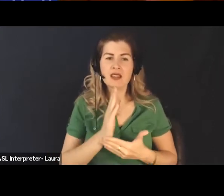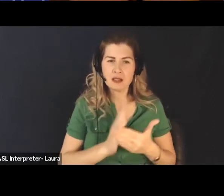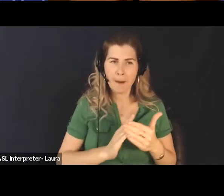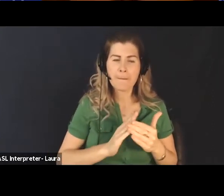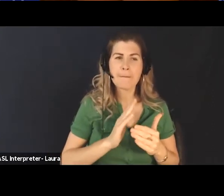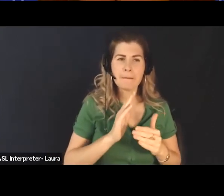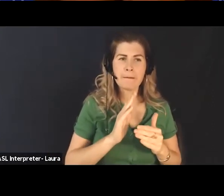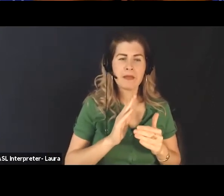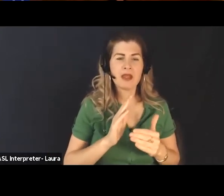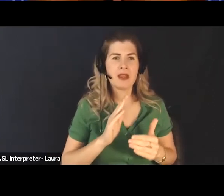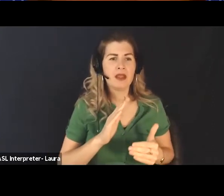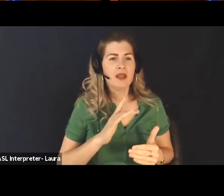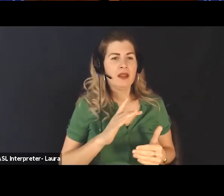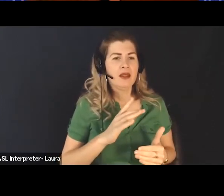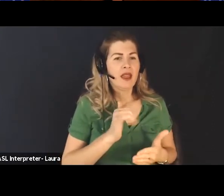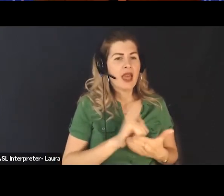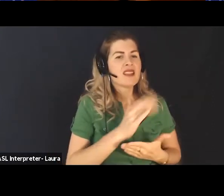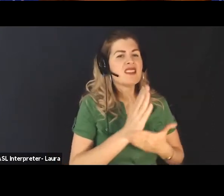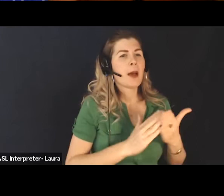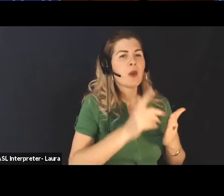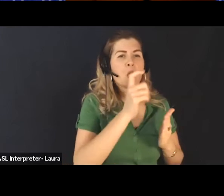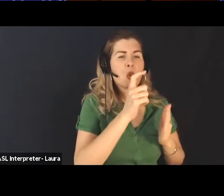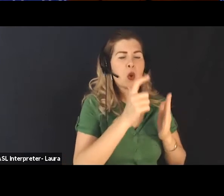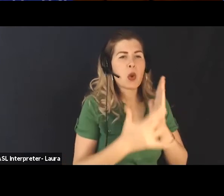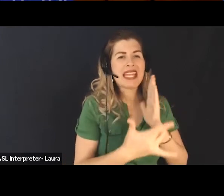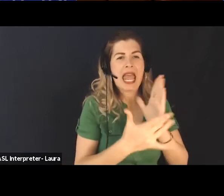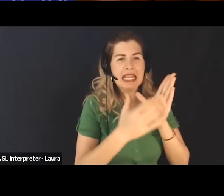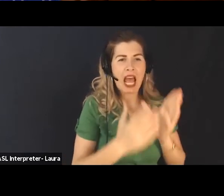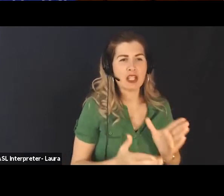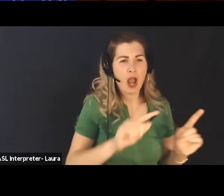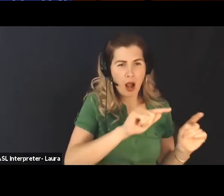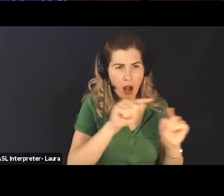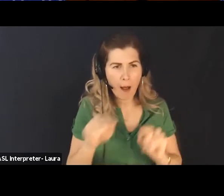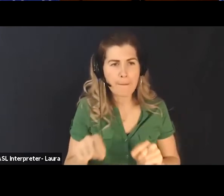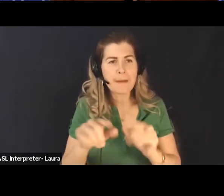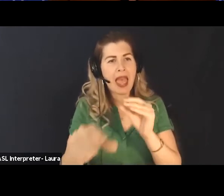should come hack on the lights, build apps that are useful and improve the community.